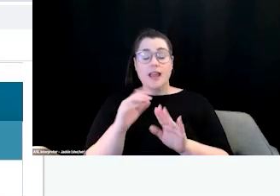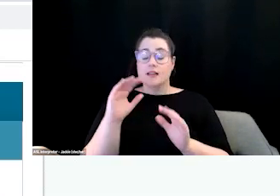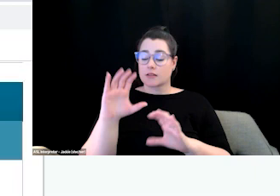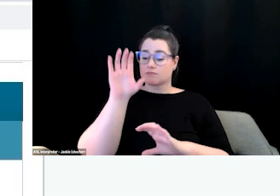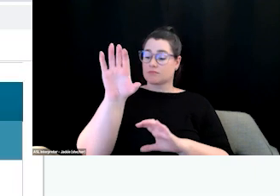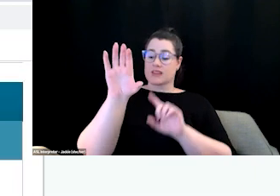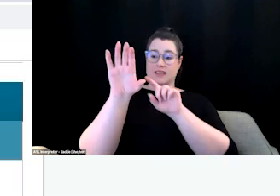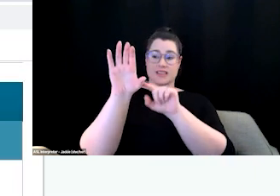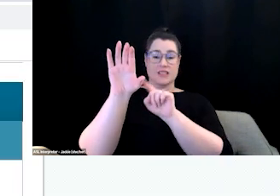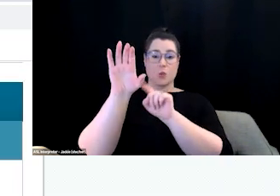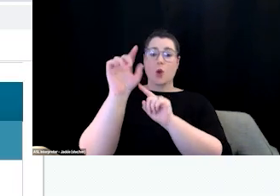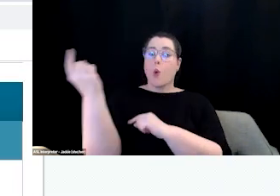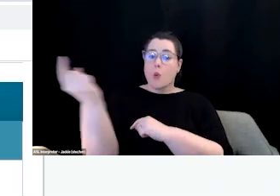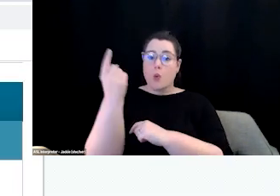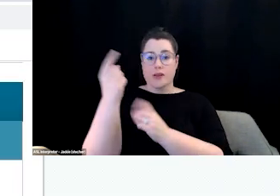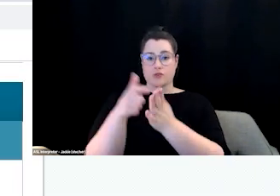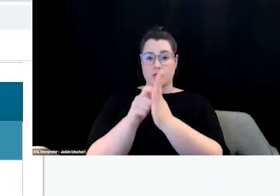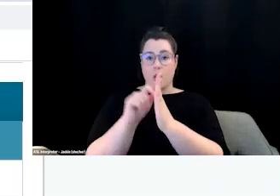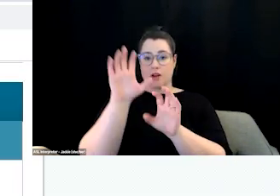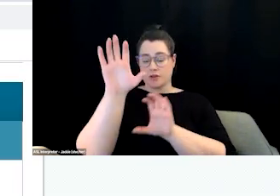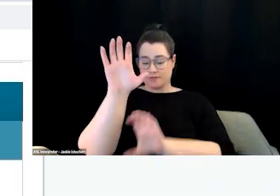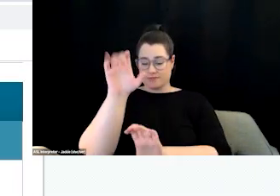So just make sure you read the solicitation carefully.